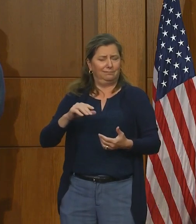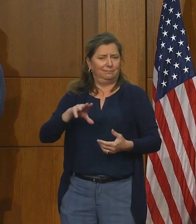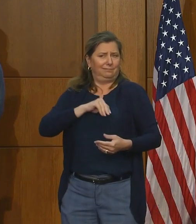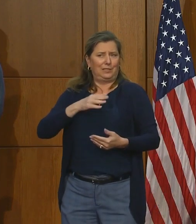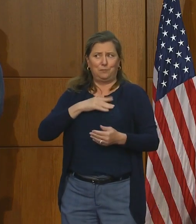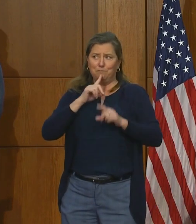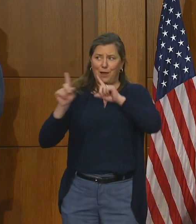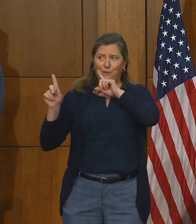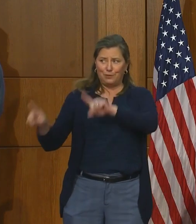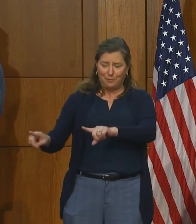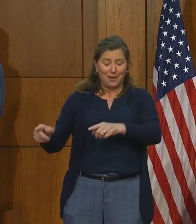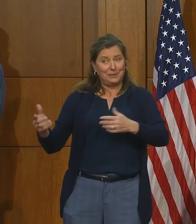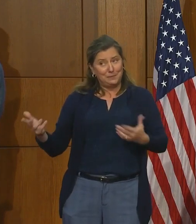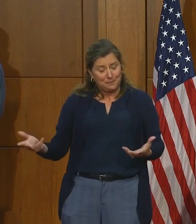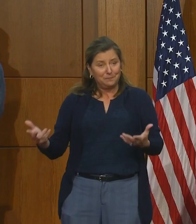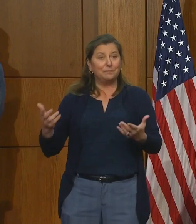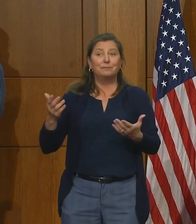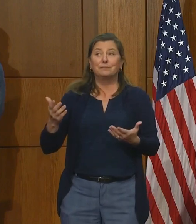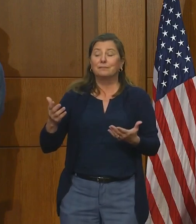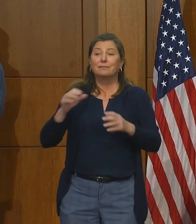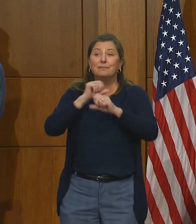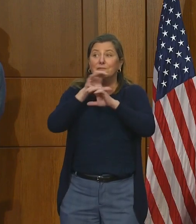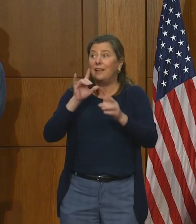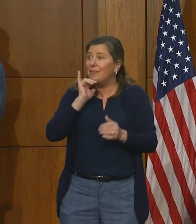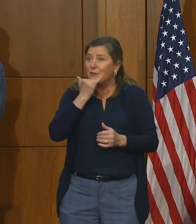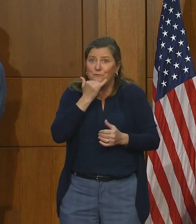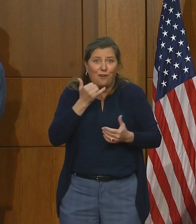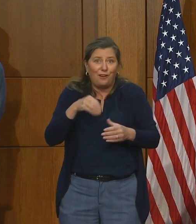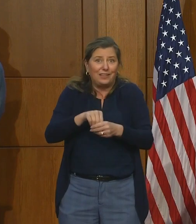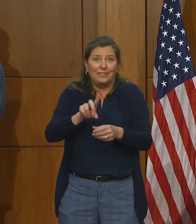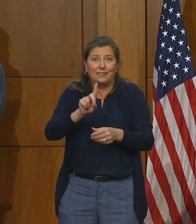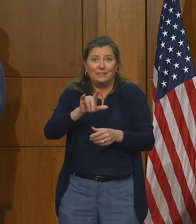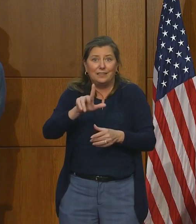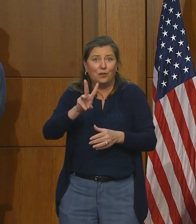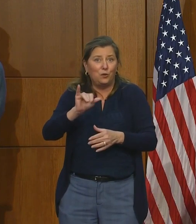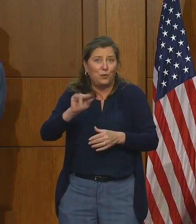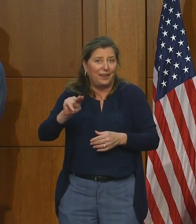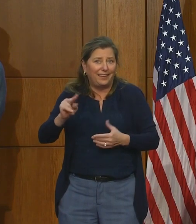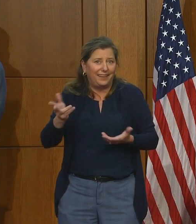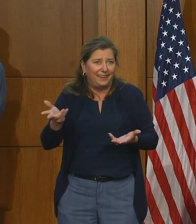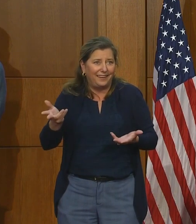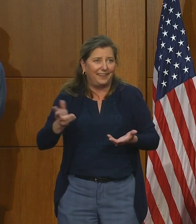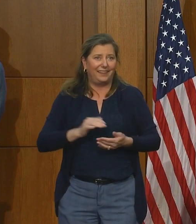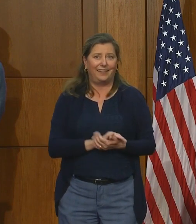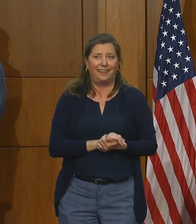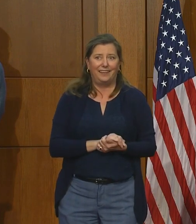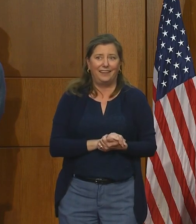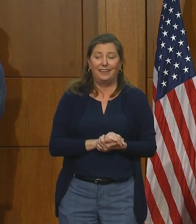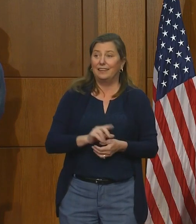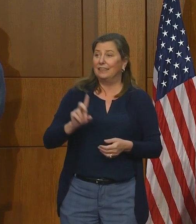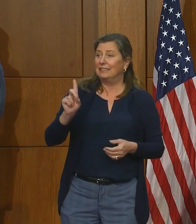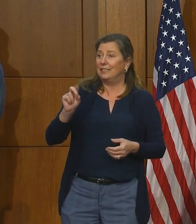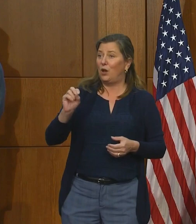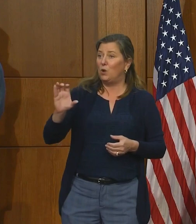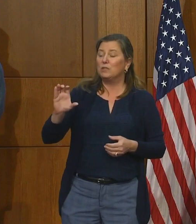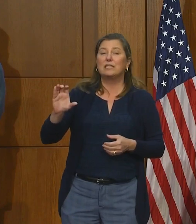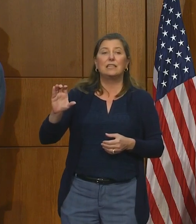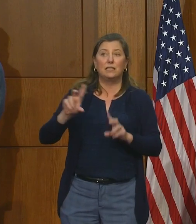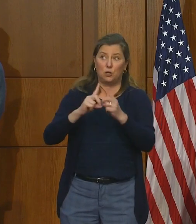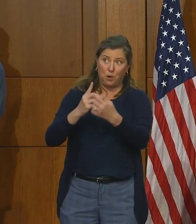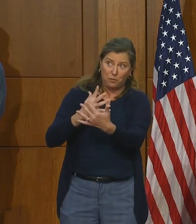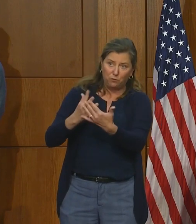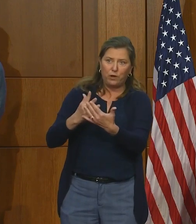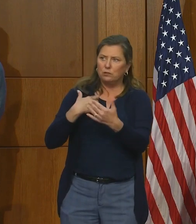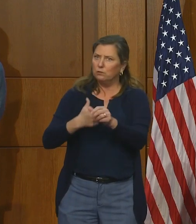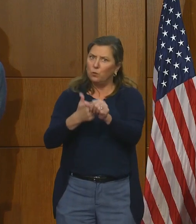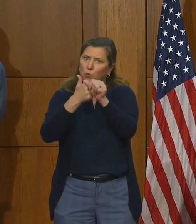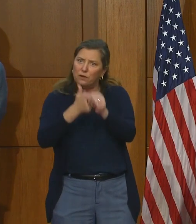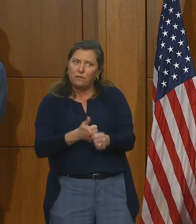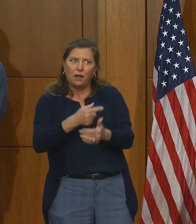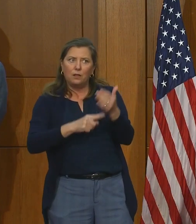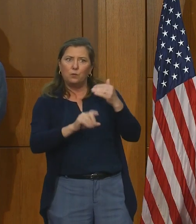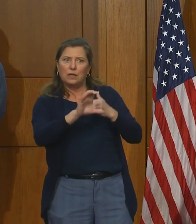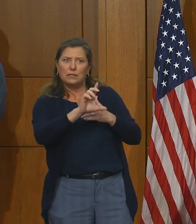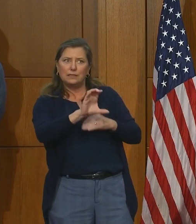DOWN. THE REPORTER BOSTON THAT